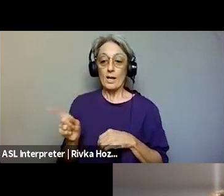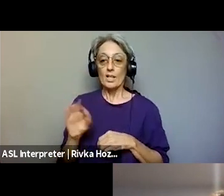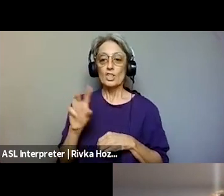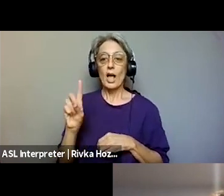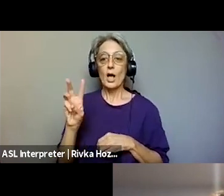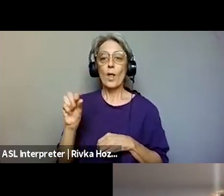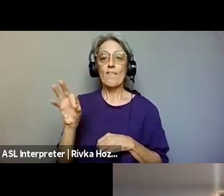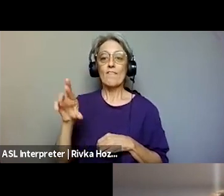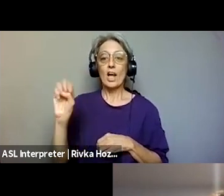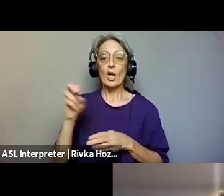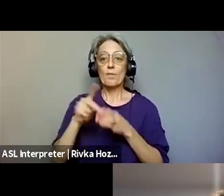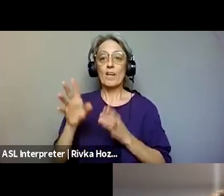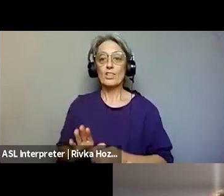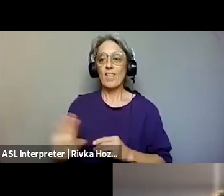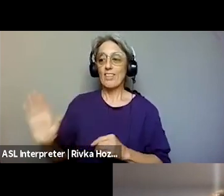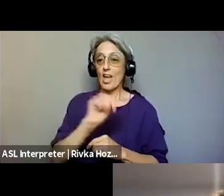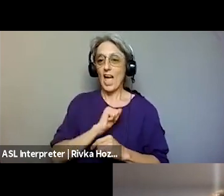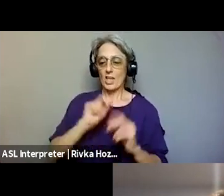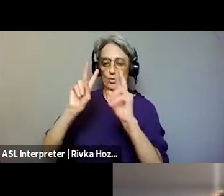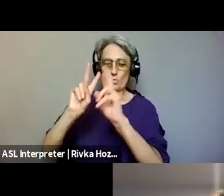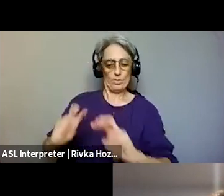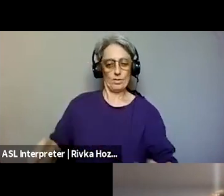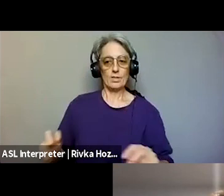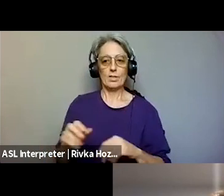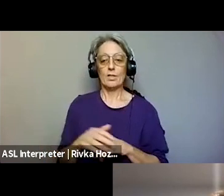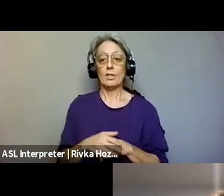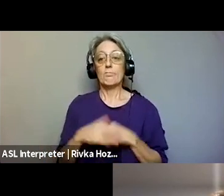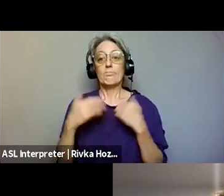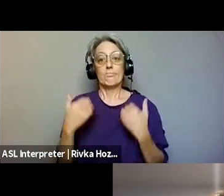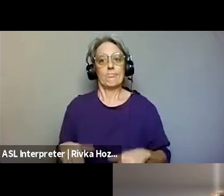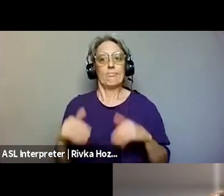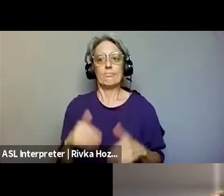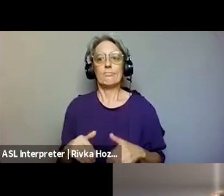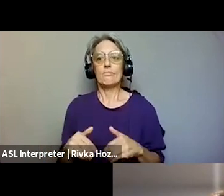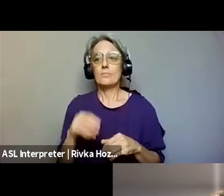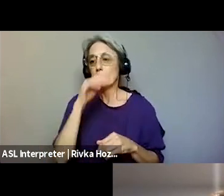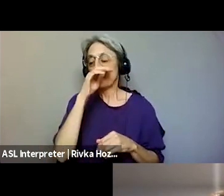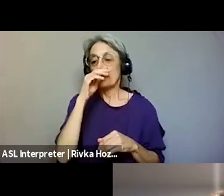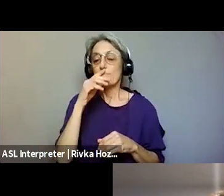and in the disproportionate rates of the determination of parental rights for parents with